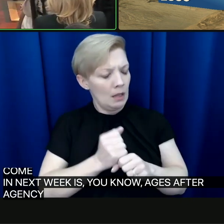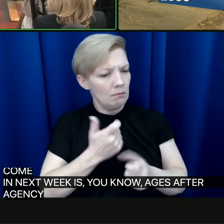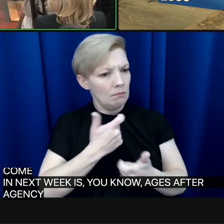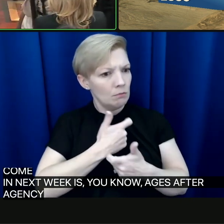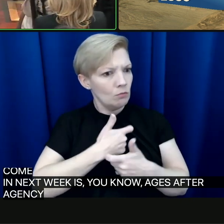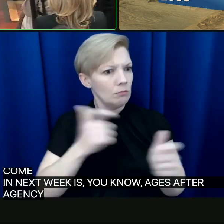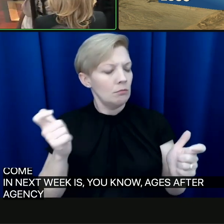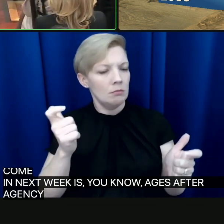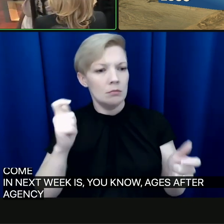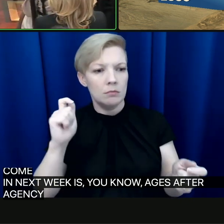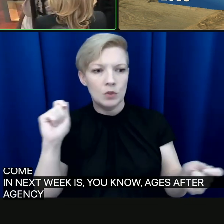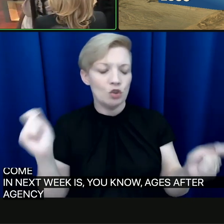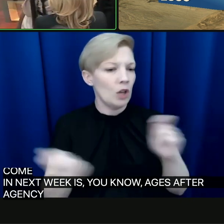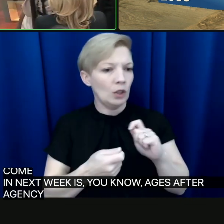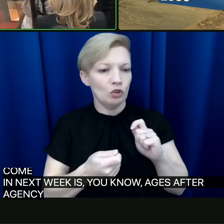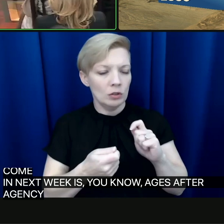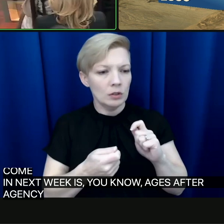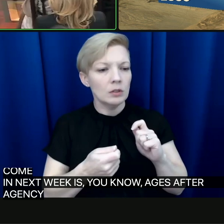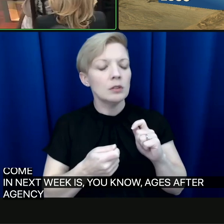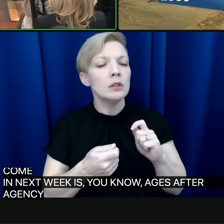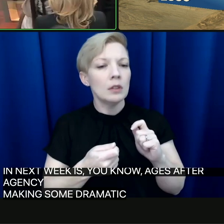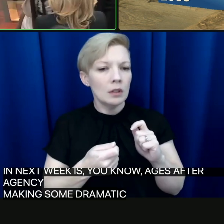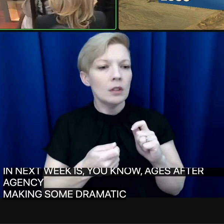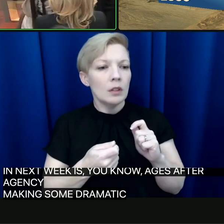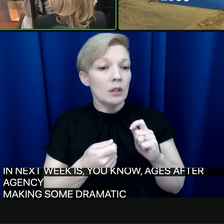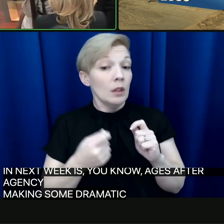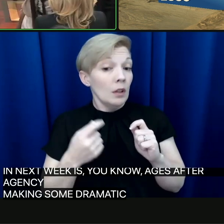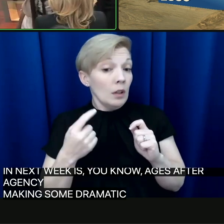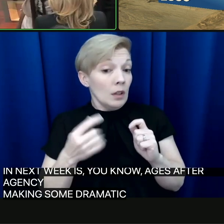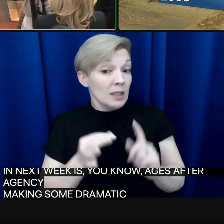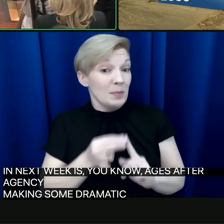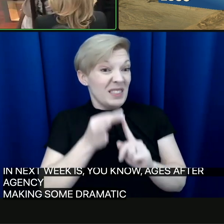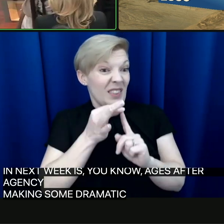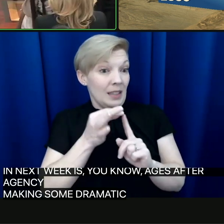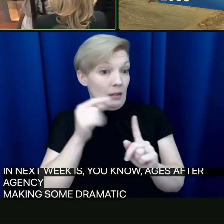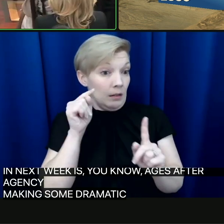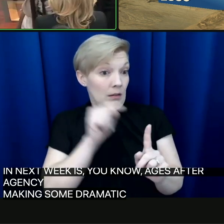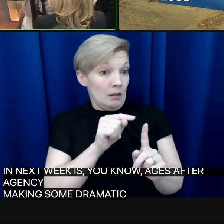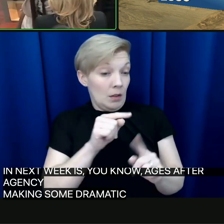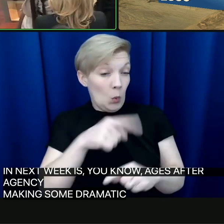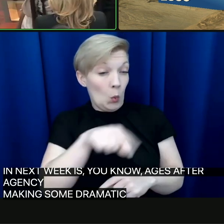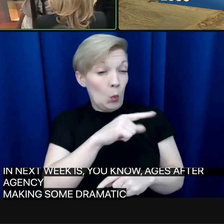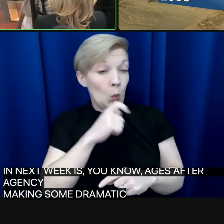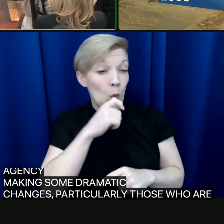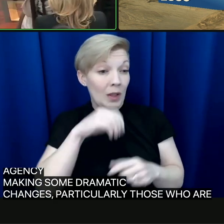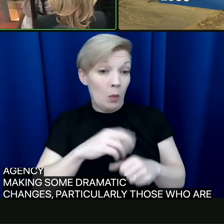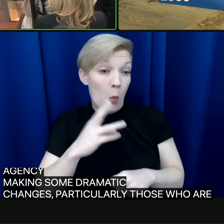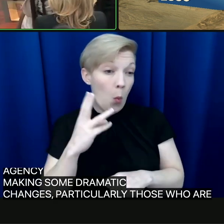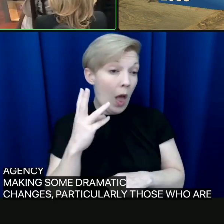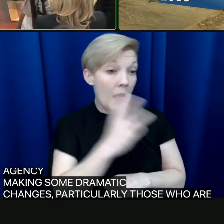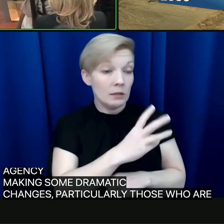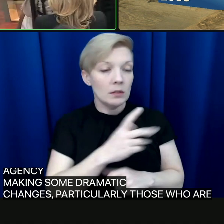particularly those who are stationed out west and how they're handling and managing their water.